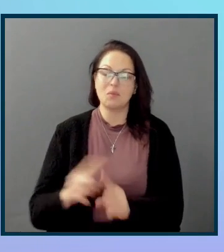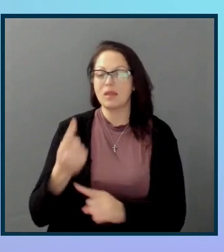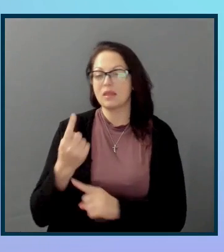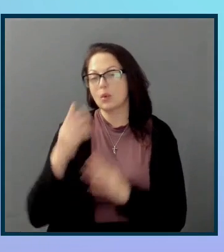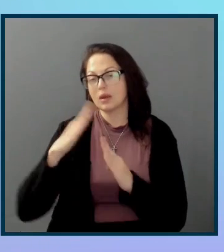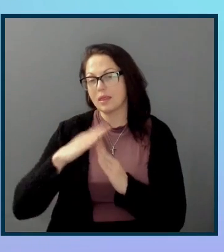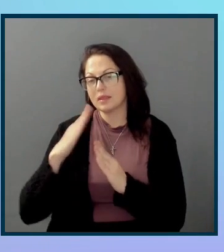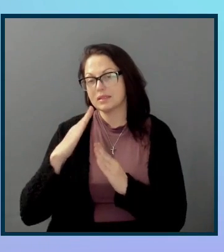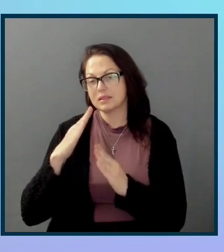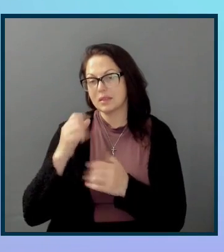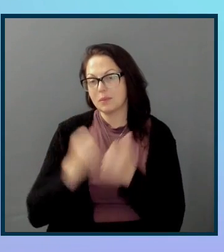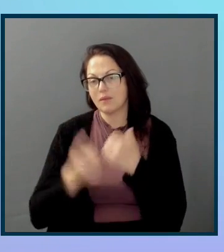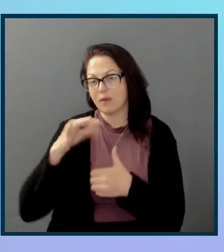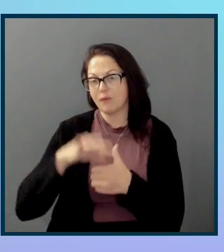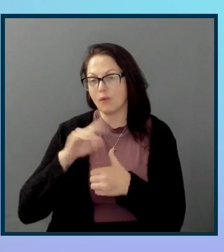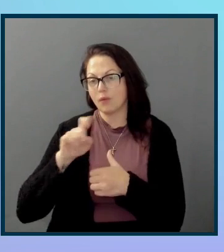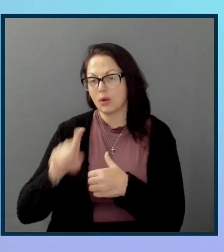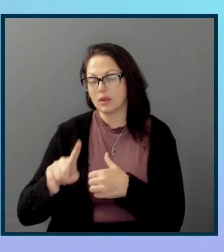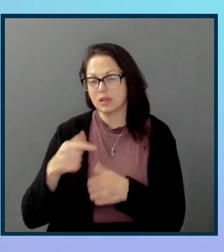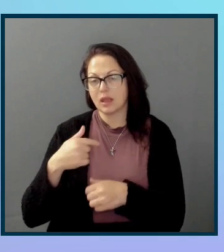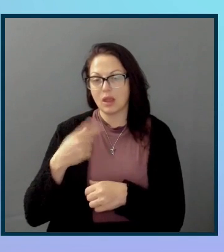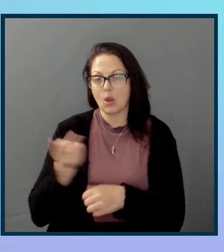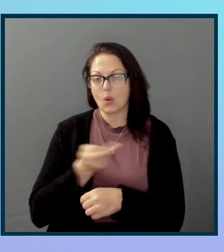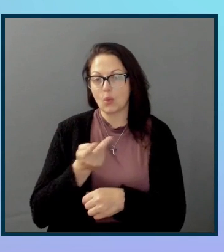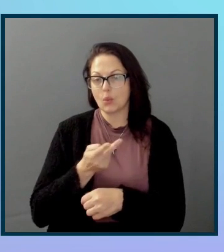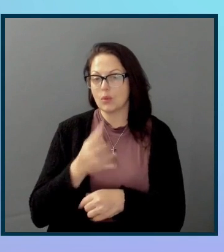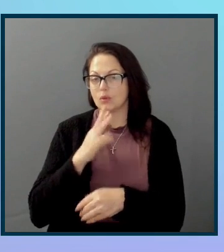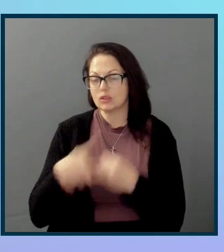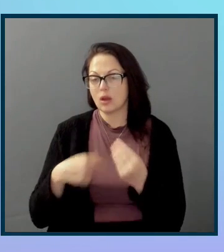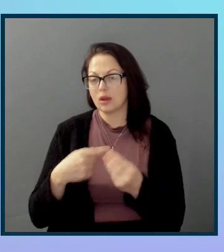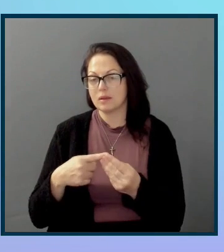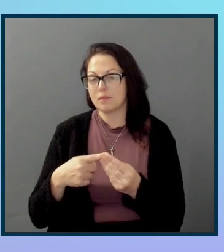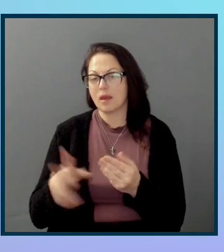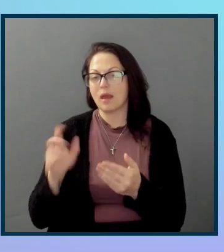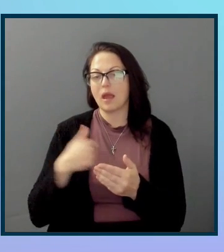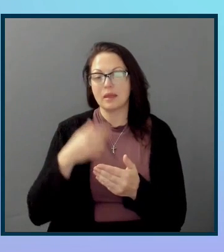that everybody's voted for that I think, Rain, you and I were talking about that I think it's great to address.